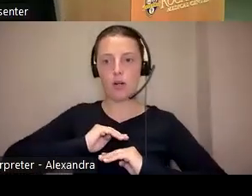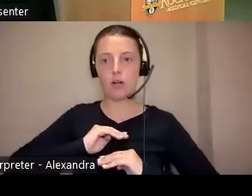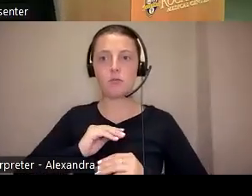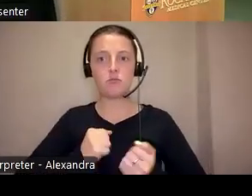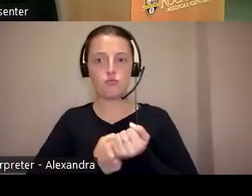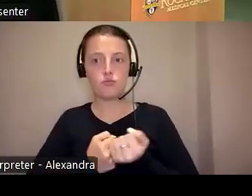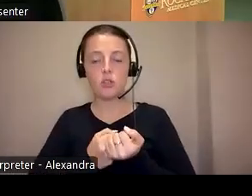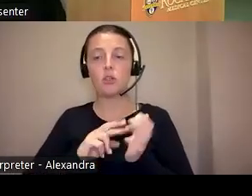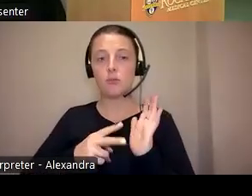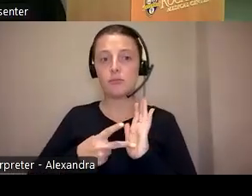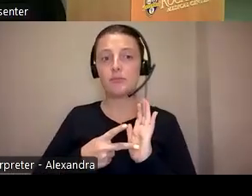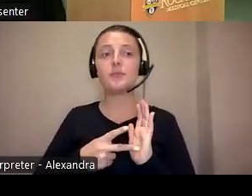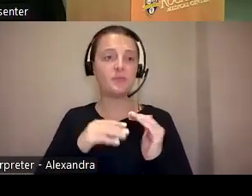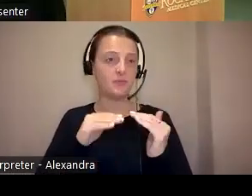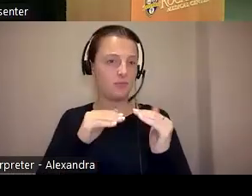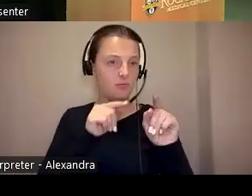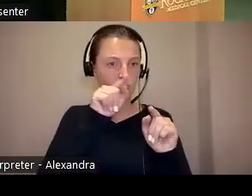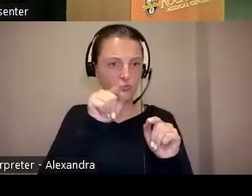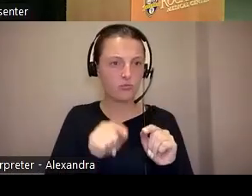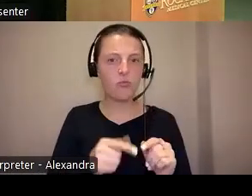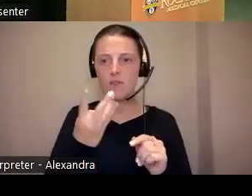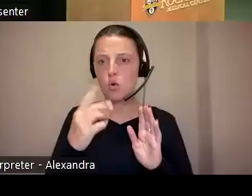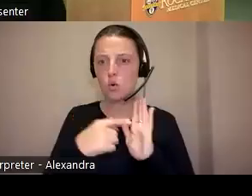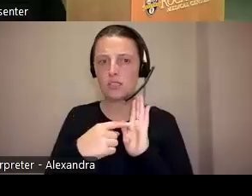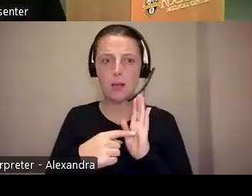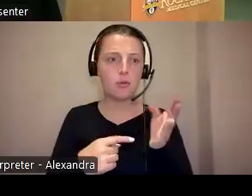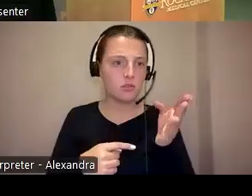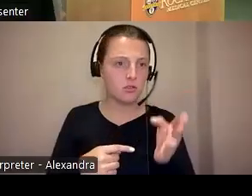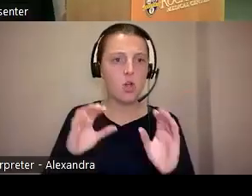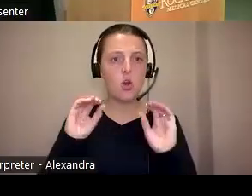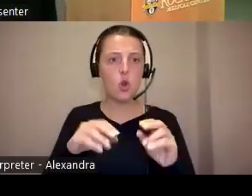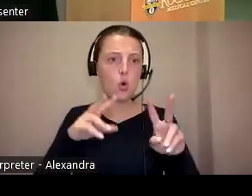to me. Uh there was no judgment. They listen and give great feedback. We go for walks. We go out